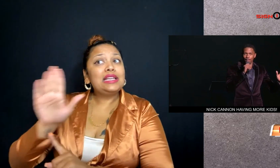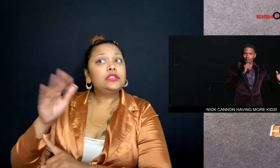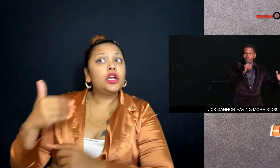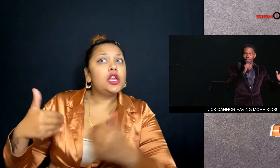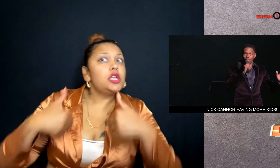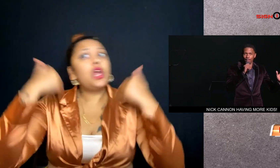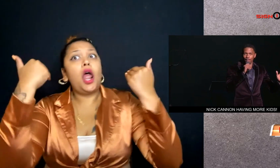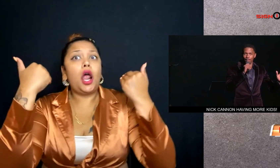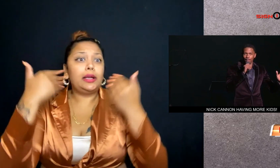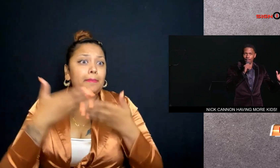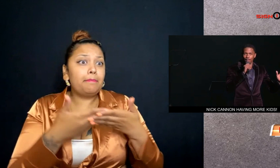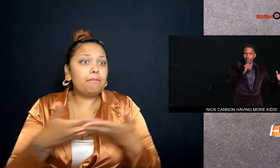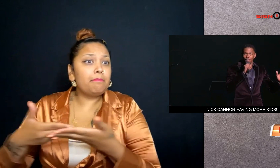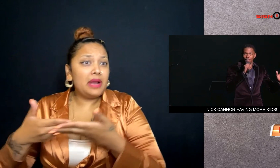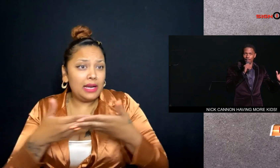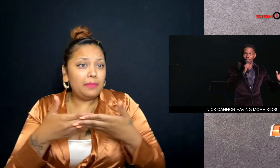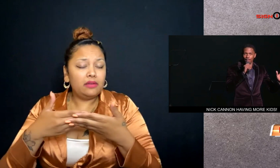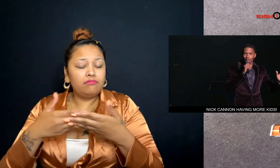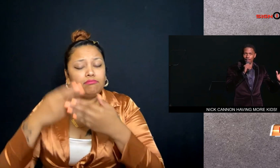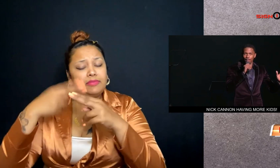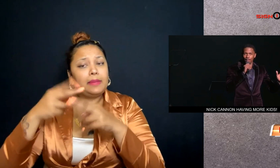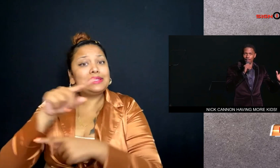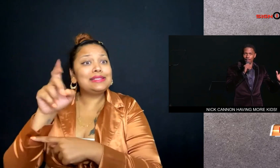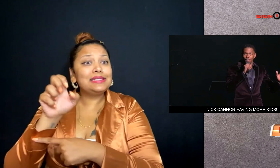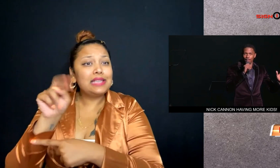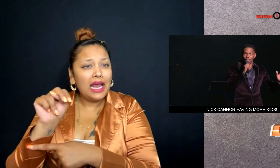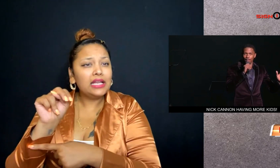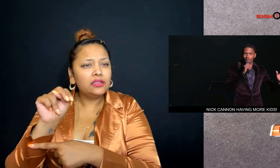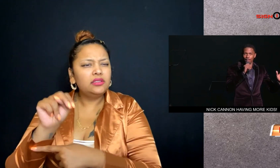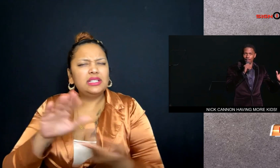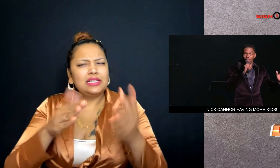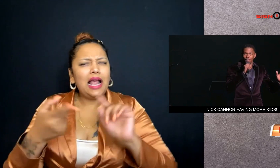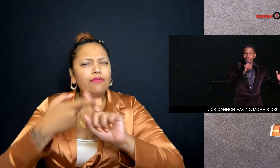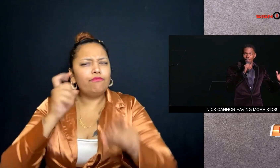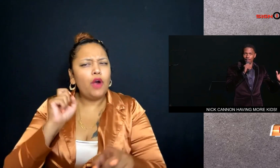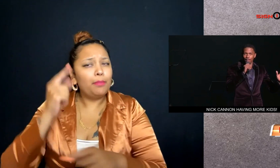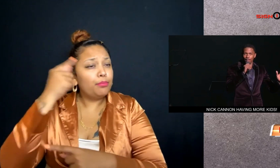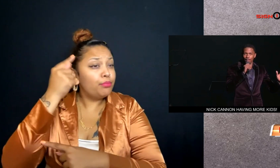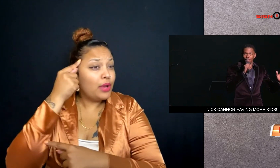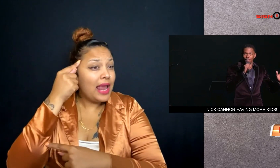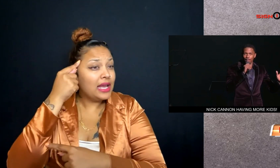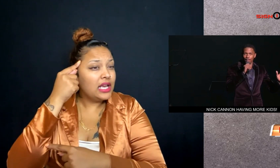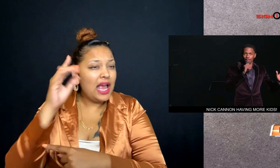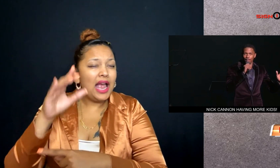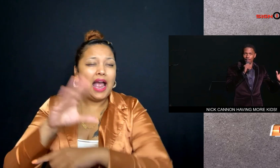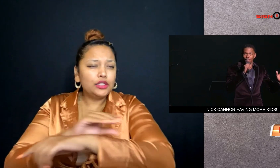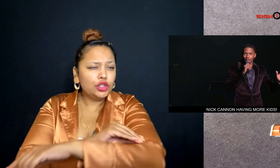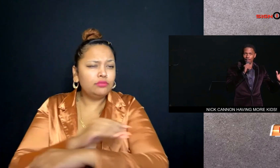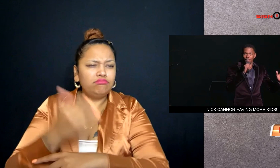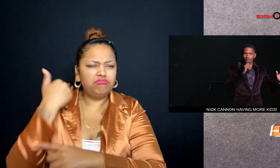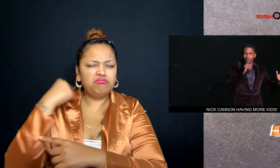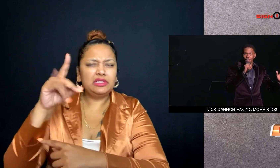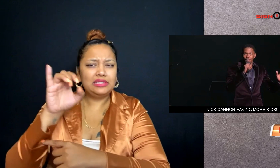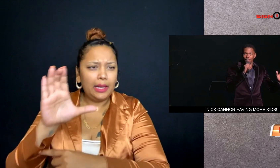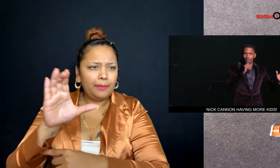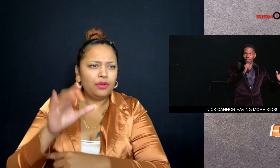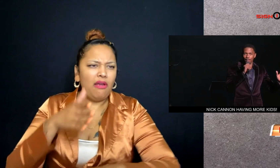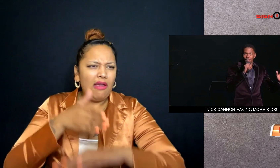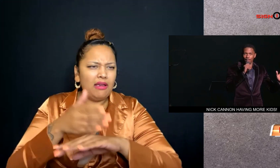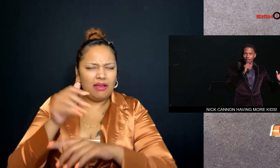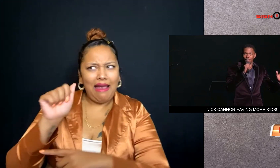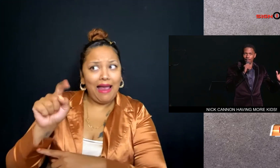but Cannon says when his youngest child Zen died from brain cancer in December at five